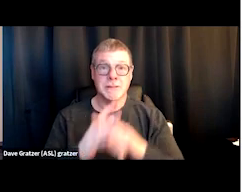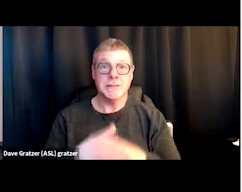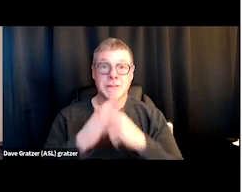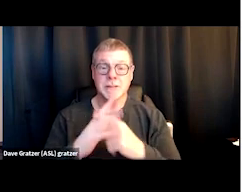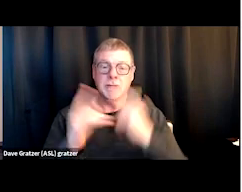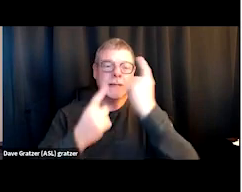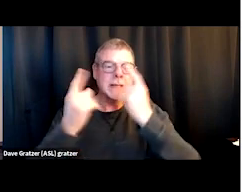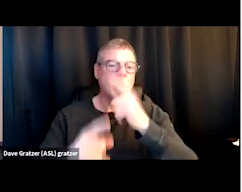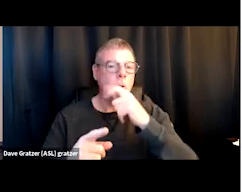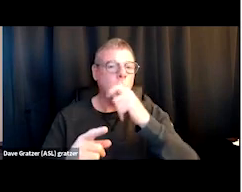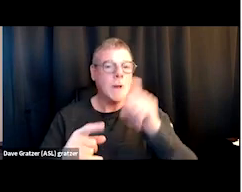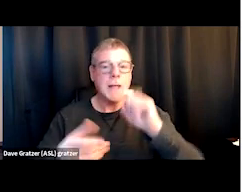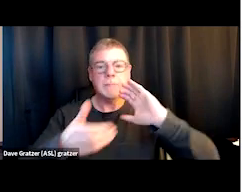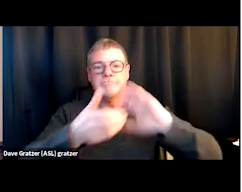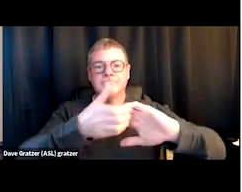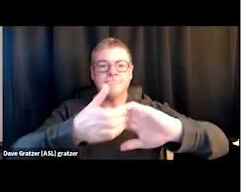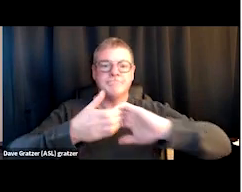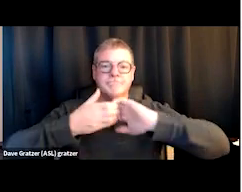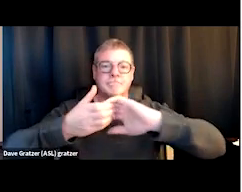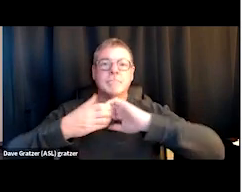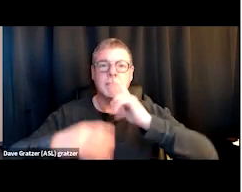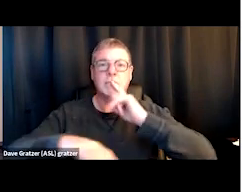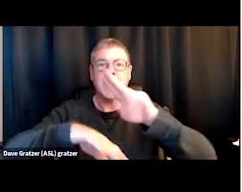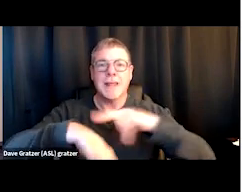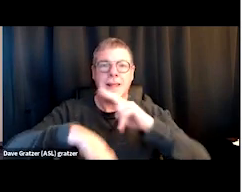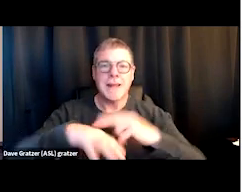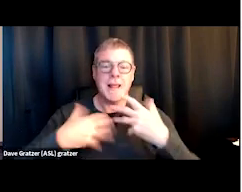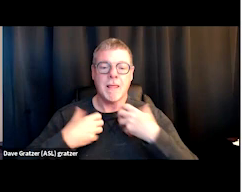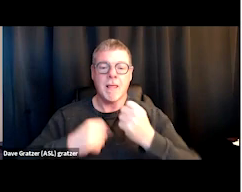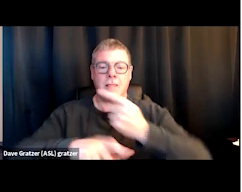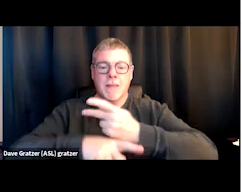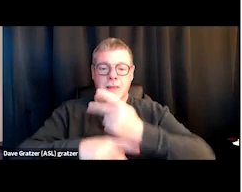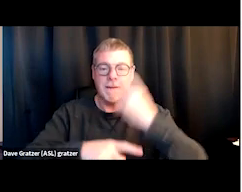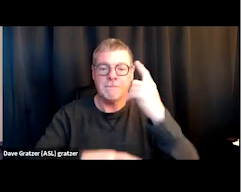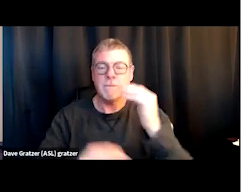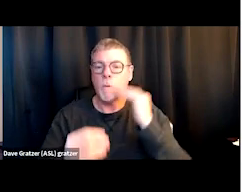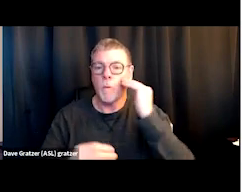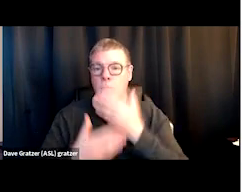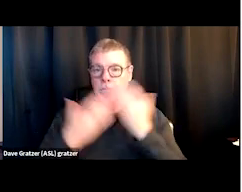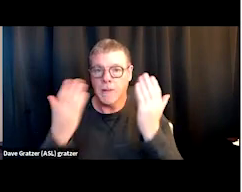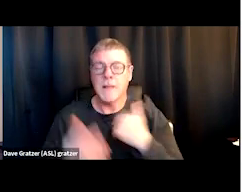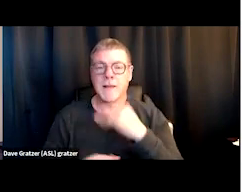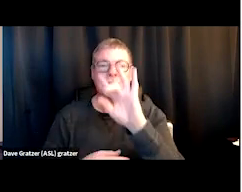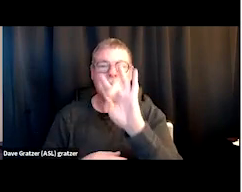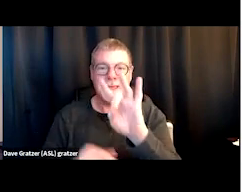"Who do I need to partner with," was the National Healthcare for the Homeless Council, and they have eight standards of practice